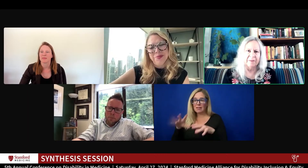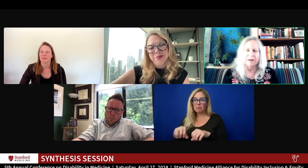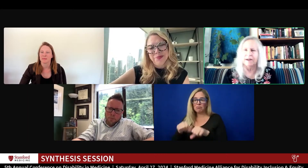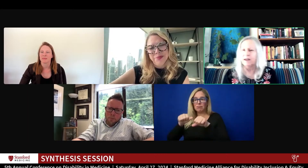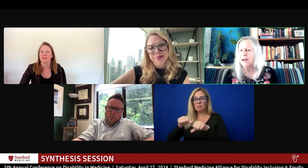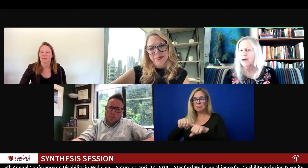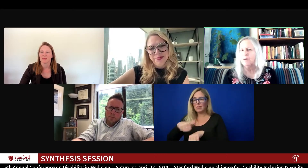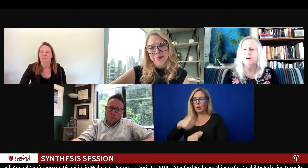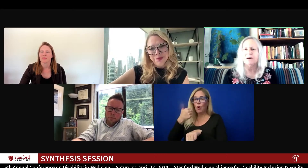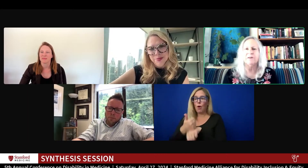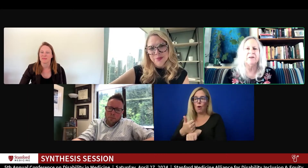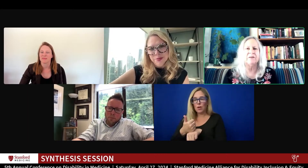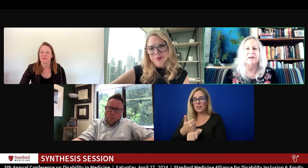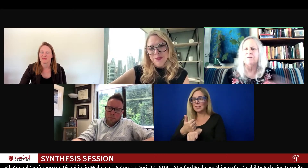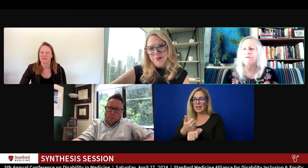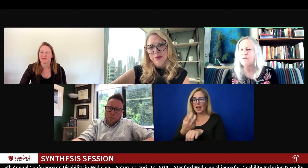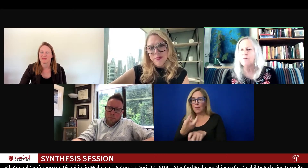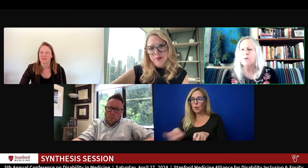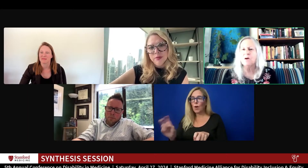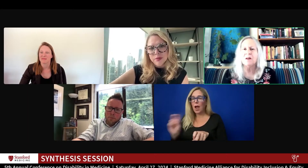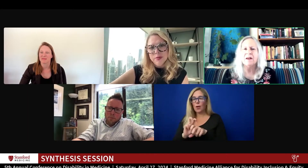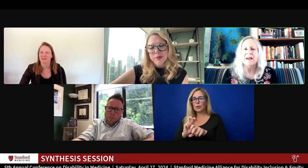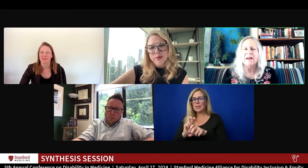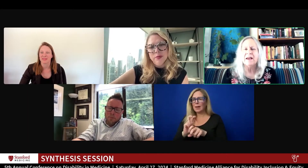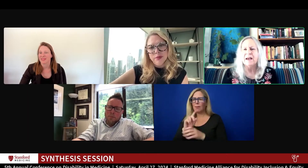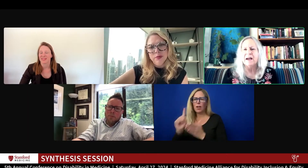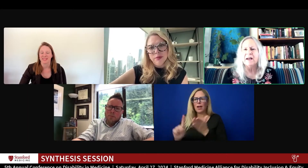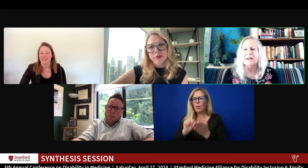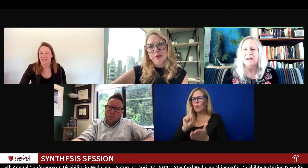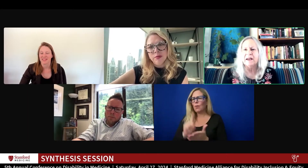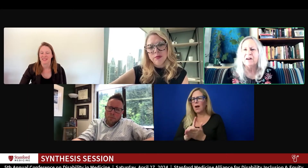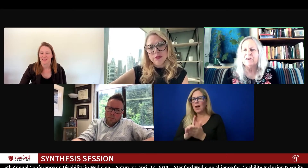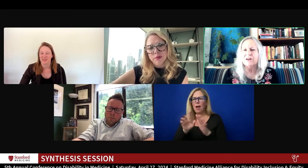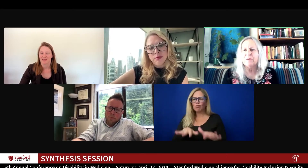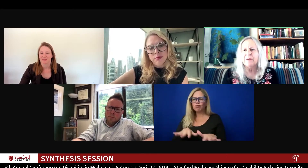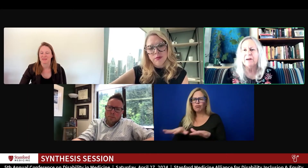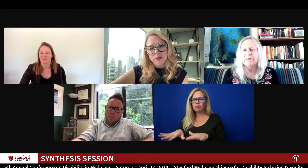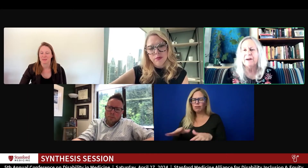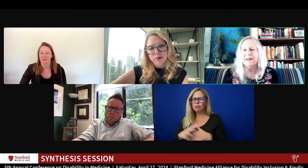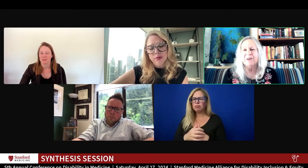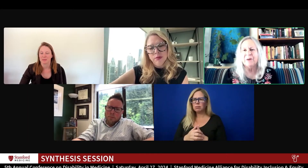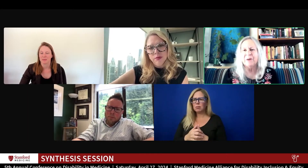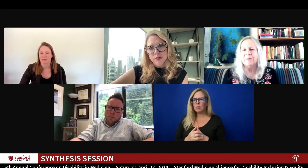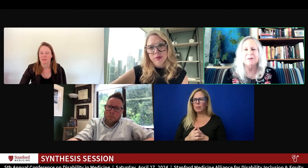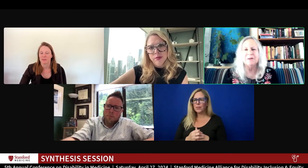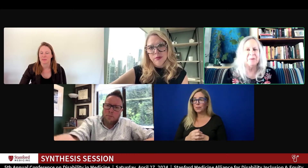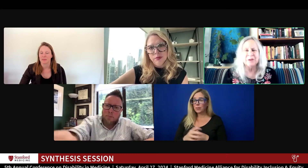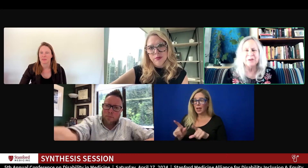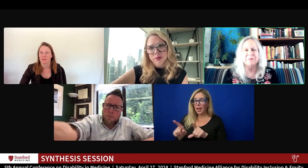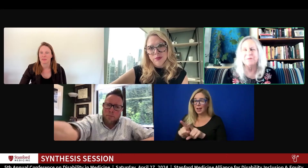They're like an hour, they're informal, and also about finding grand round speakers